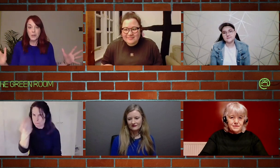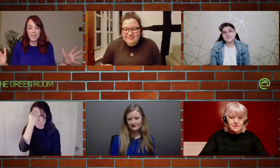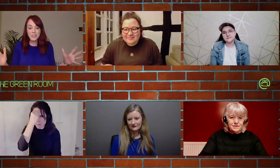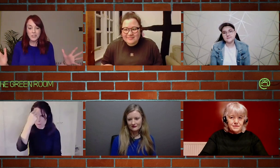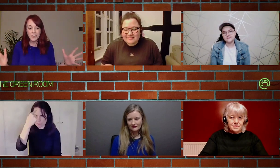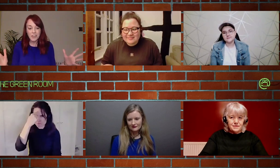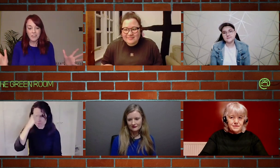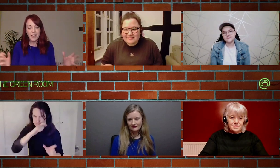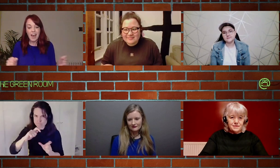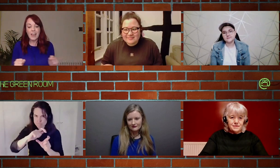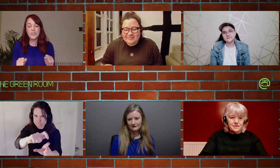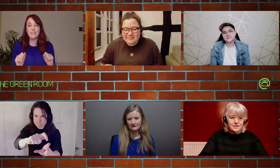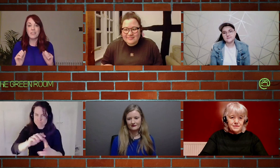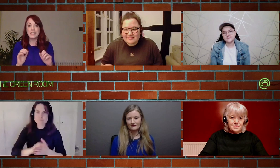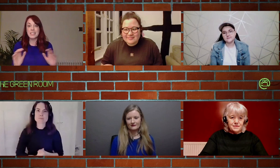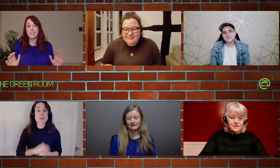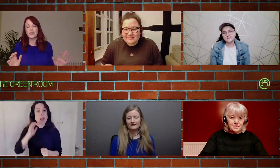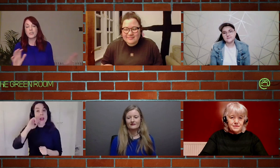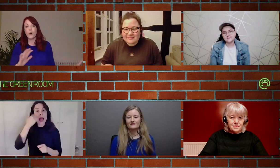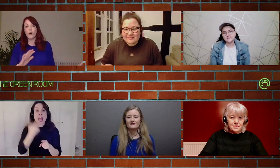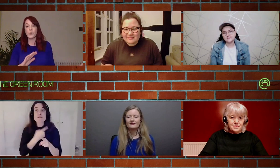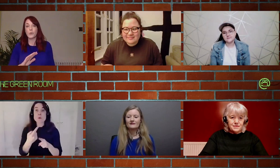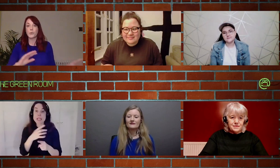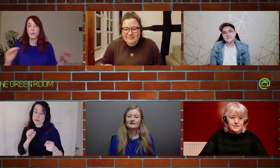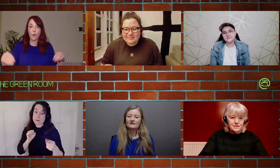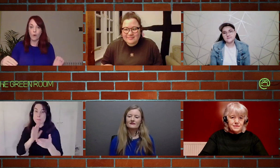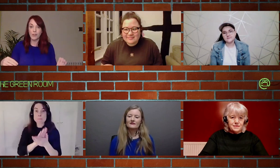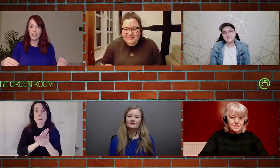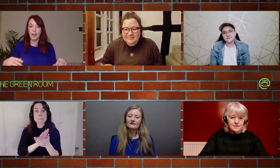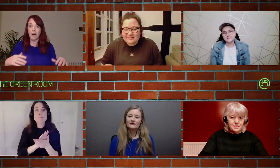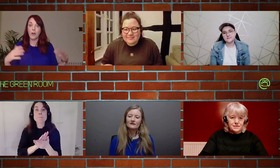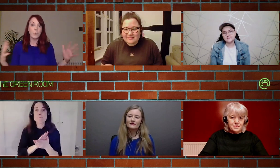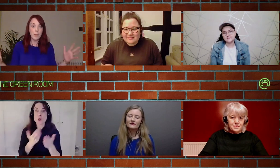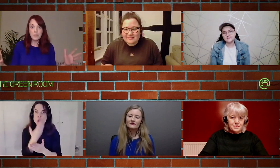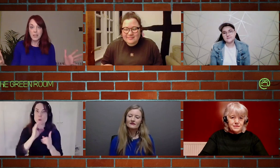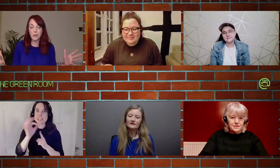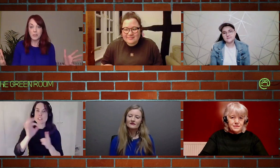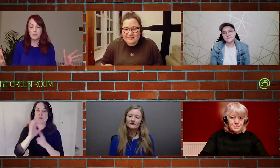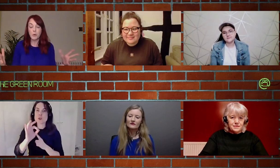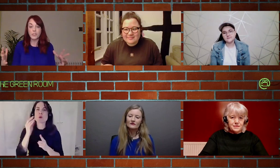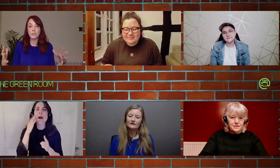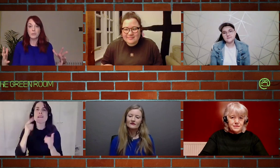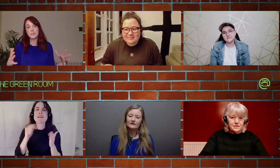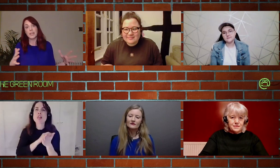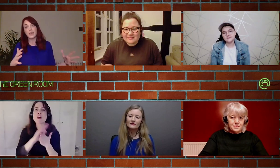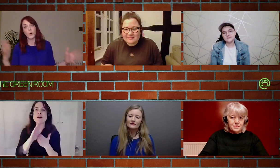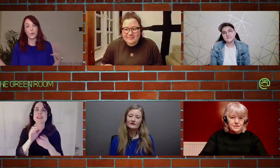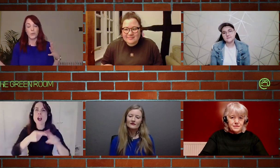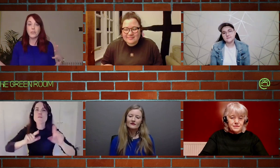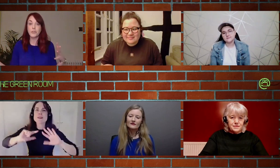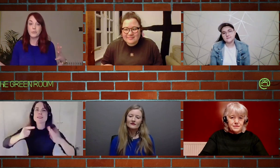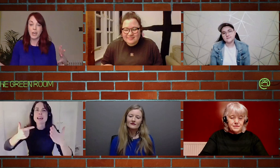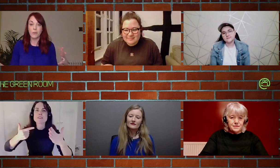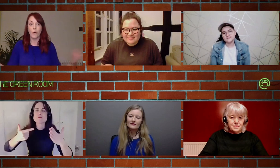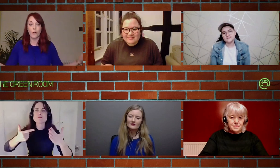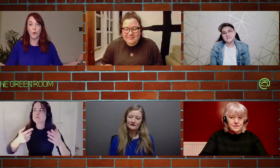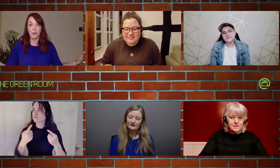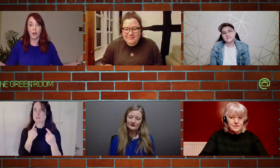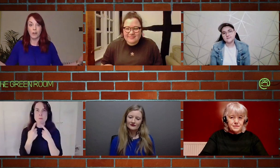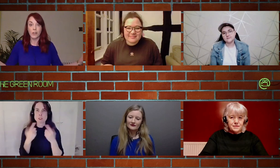interview, and you can find details of those on our website, on the project website or on the youtube channel or on our